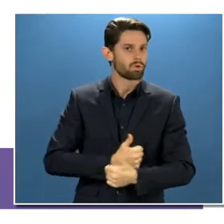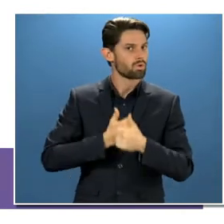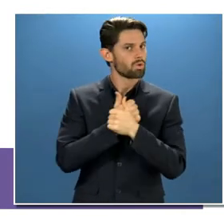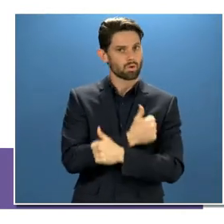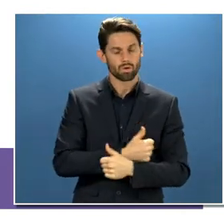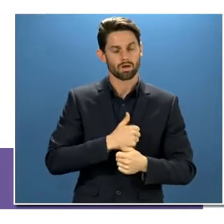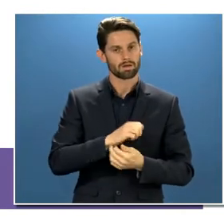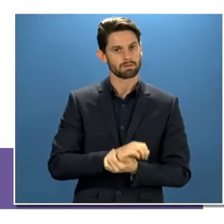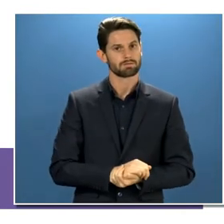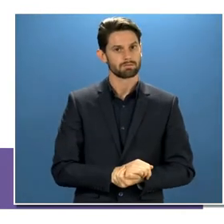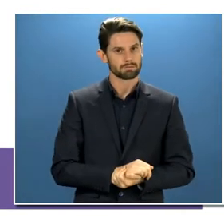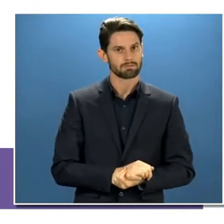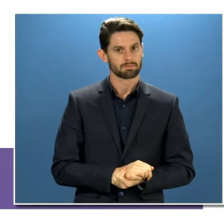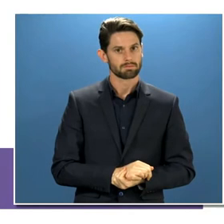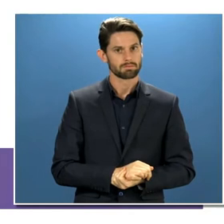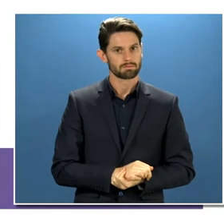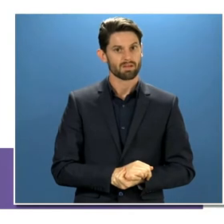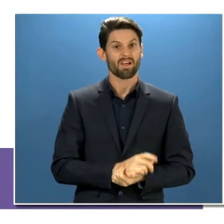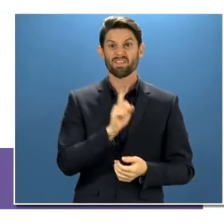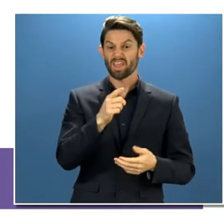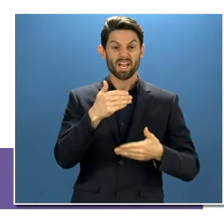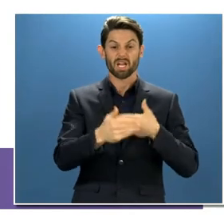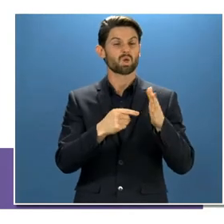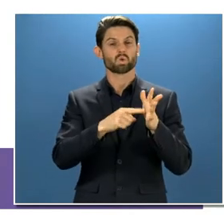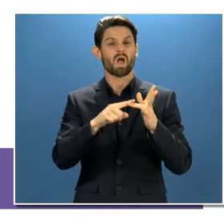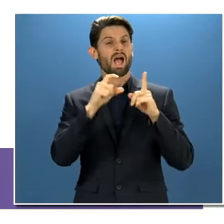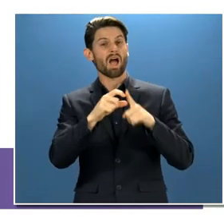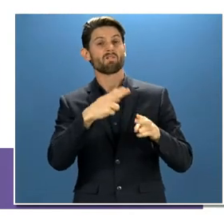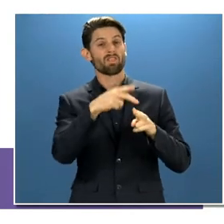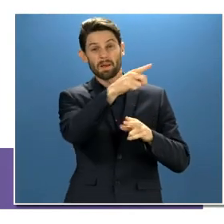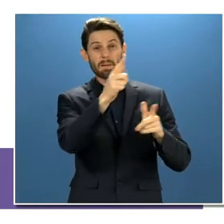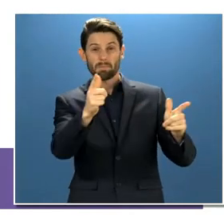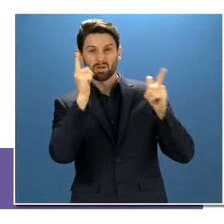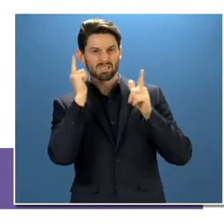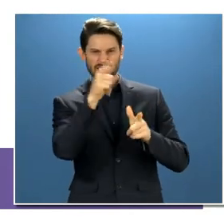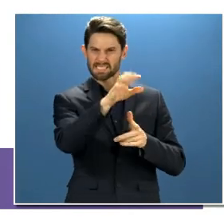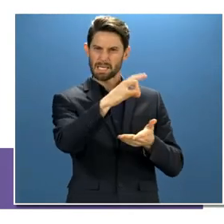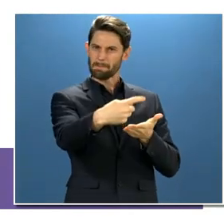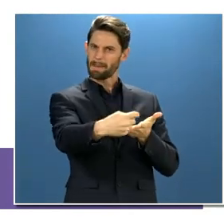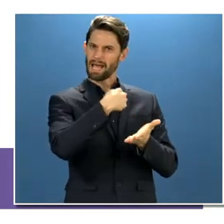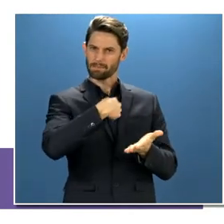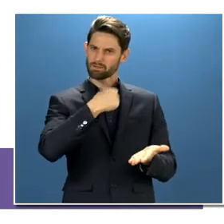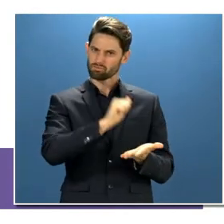But I think after that it got too hard for her, you know, because she couldn't pay me the right amount and the money.